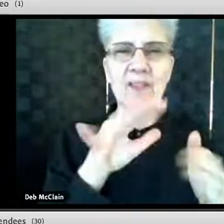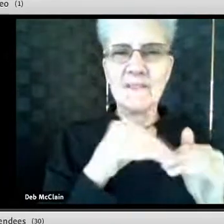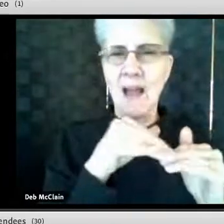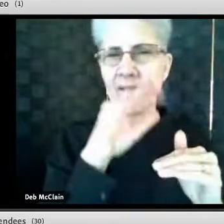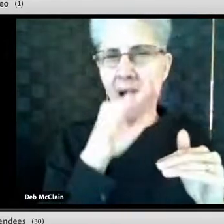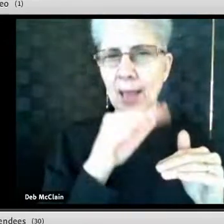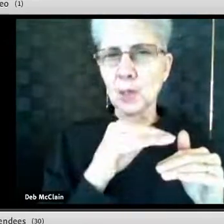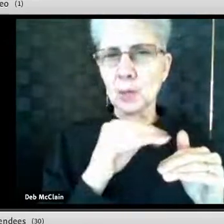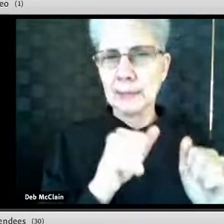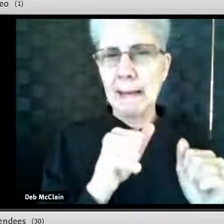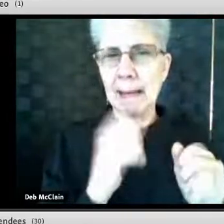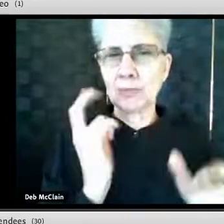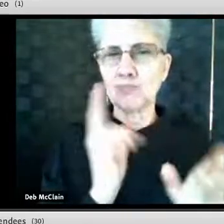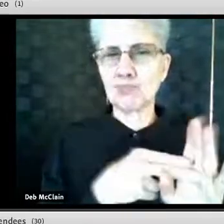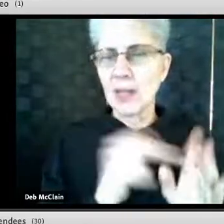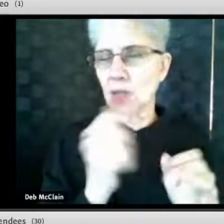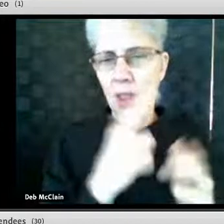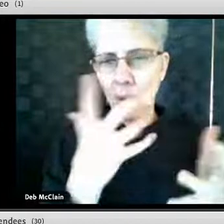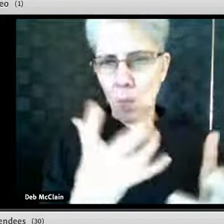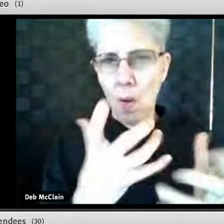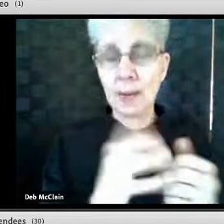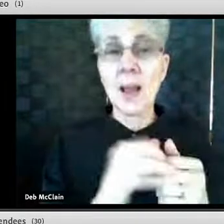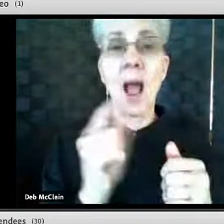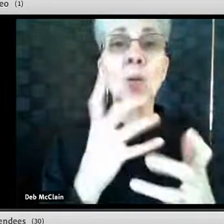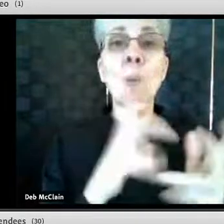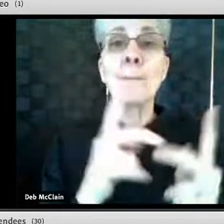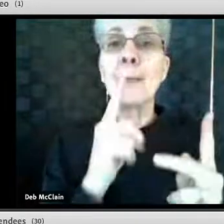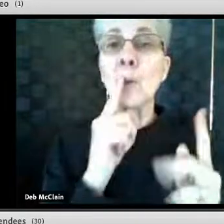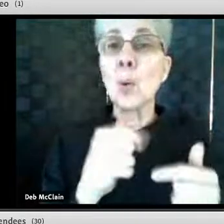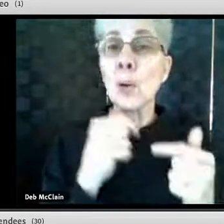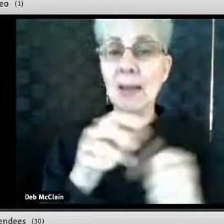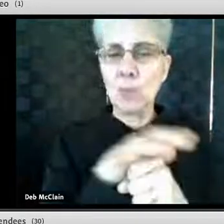so I'm only going to say, "Fifty-five and higher can." That's all I want.